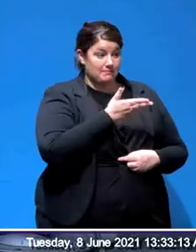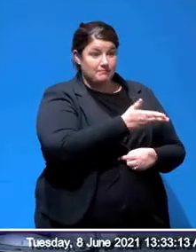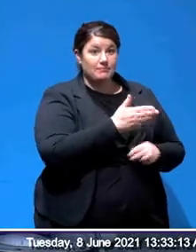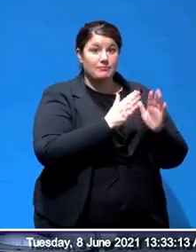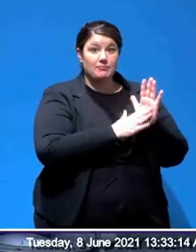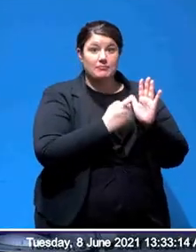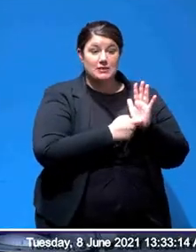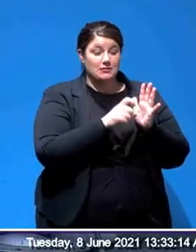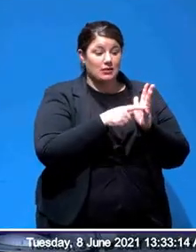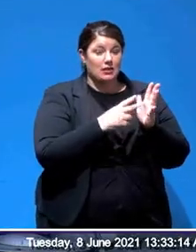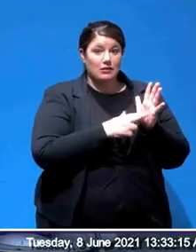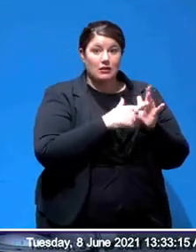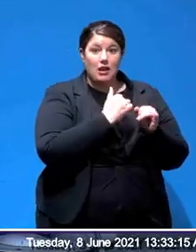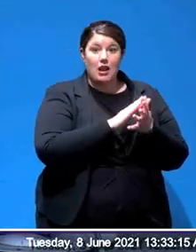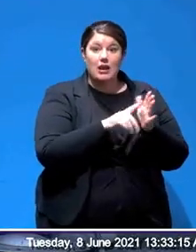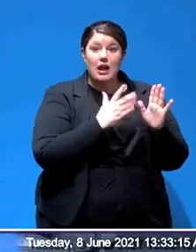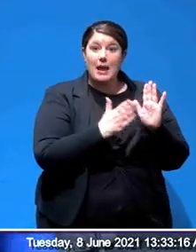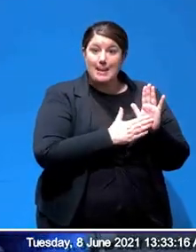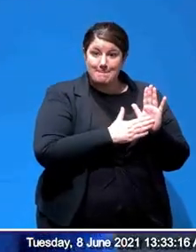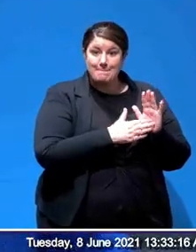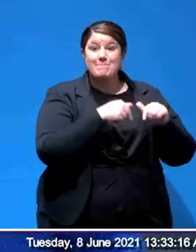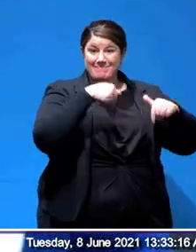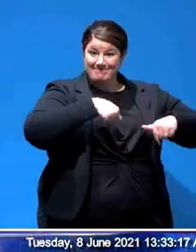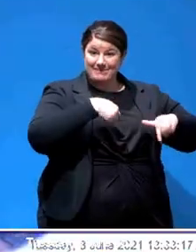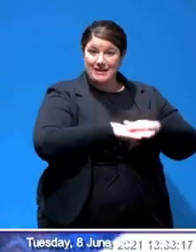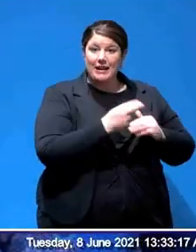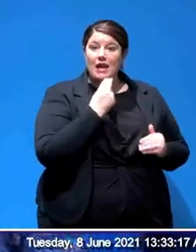and Ms Bennett will take his evidence via the video link.